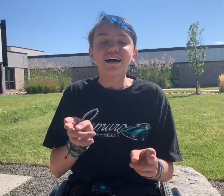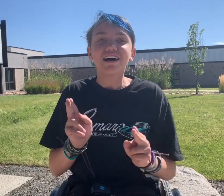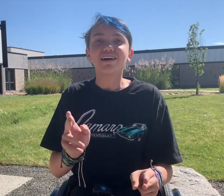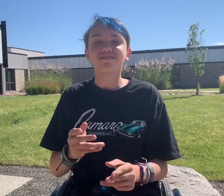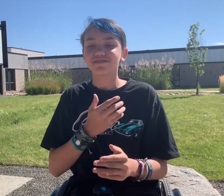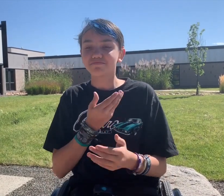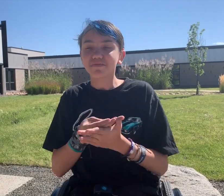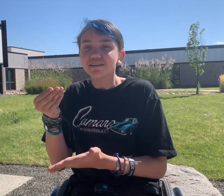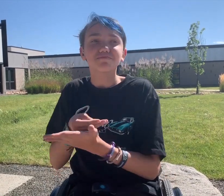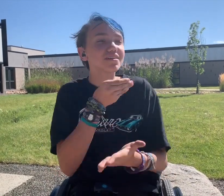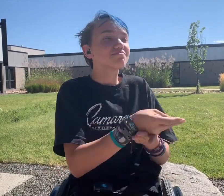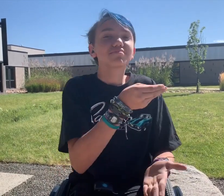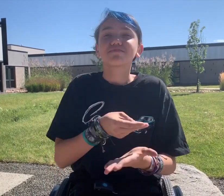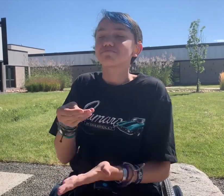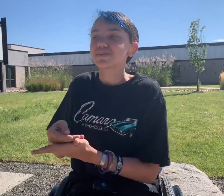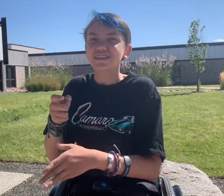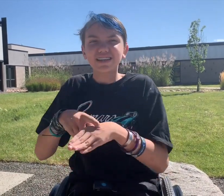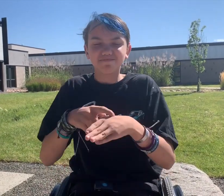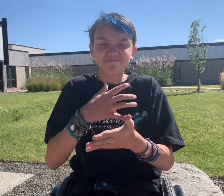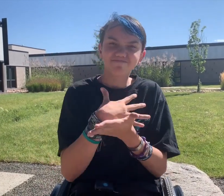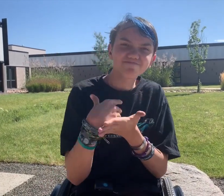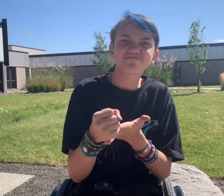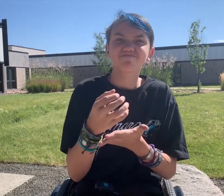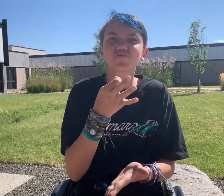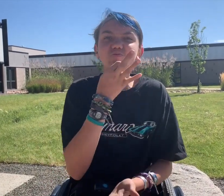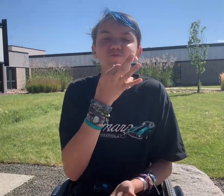Hurry, grab one or two before time runs out soon!!